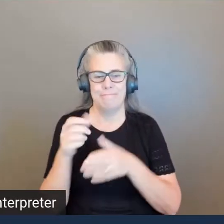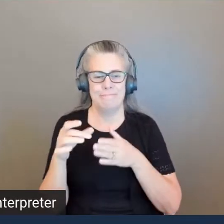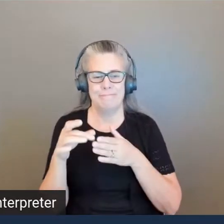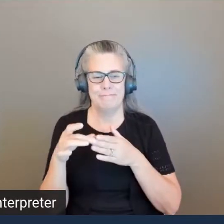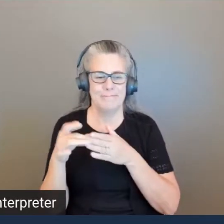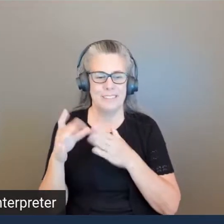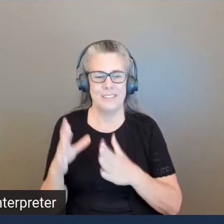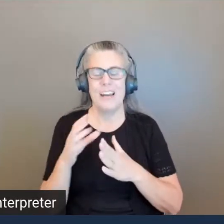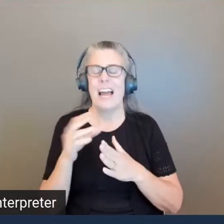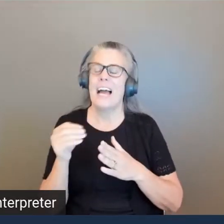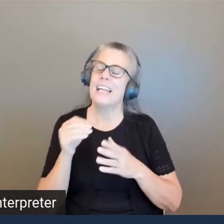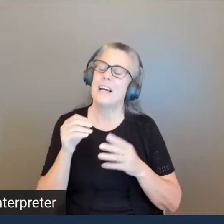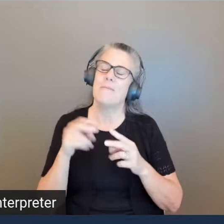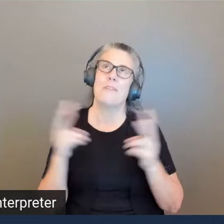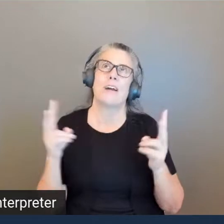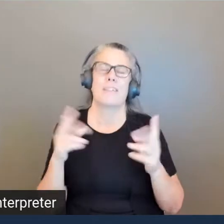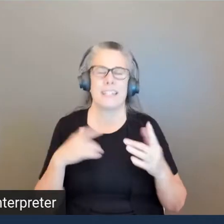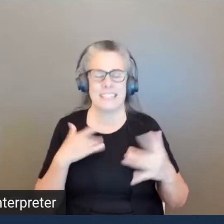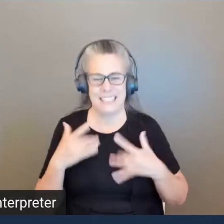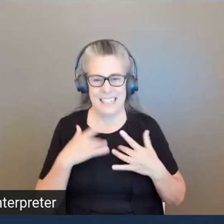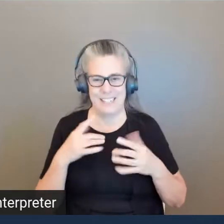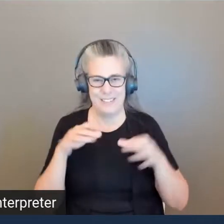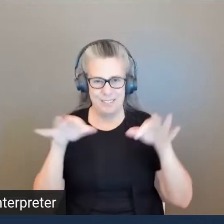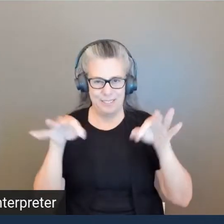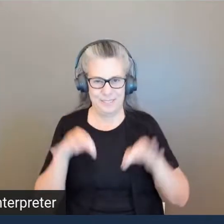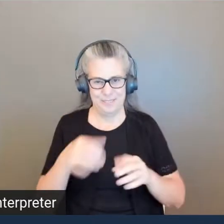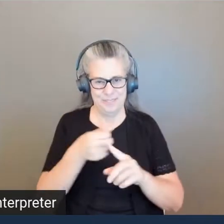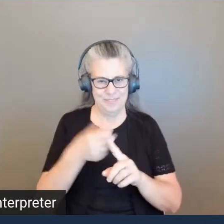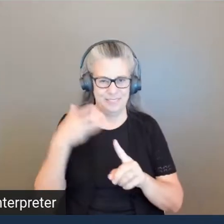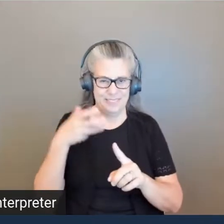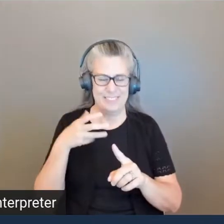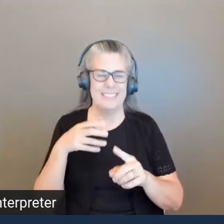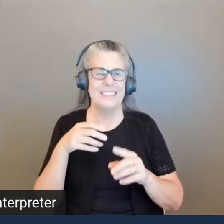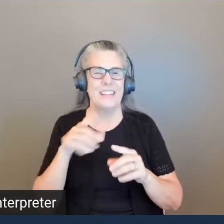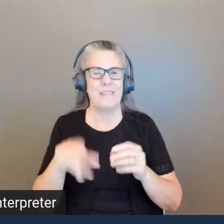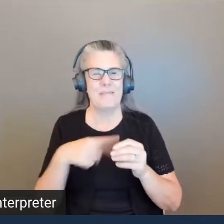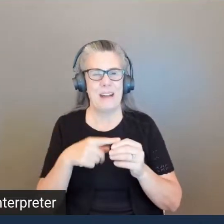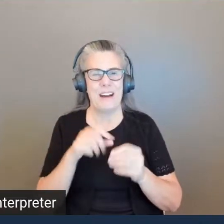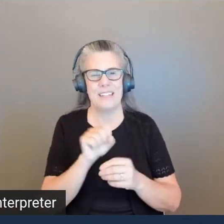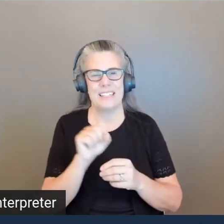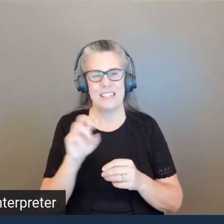So super excited to talk about that. Give you guys some more context and, dive right in.